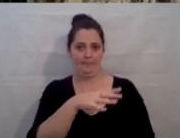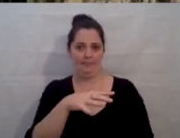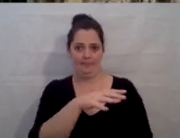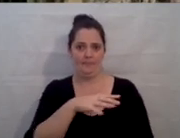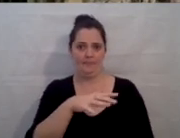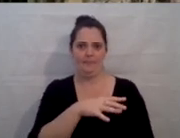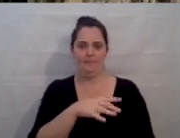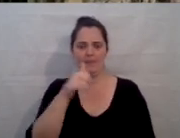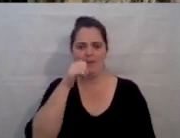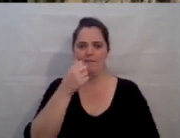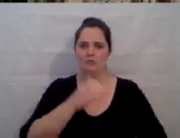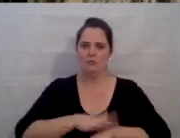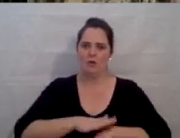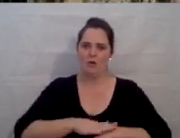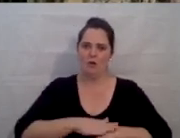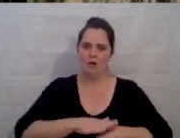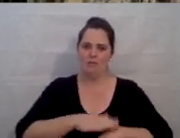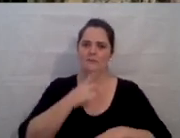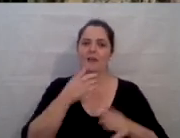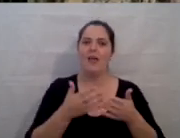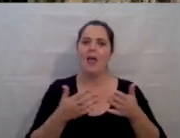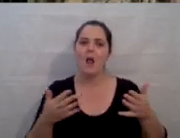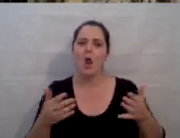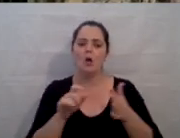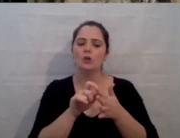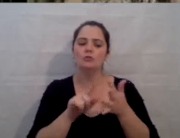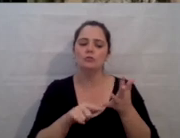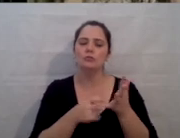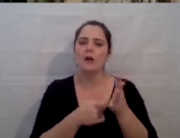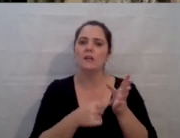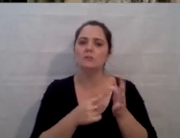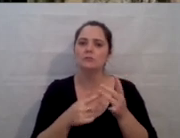duration so there's a duration to the pose, there's a rhythm to the pose, short pose, long pose,